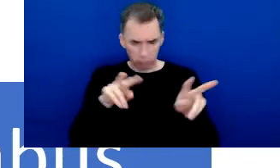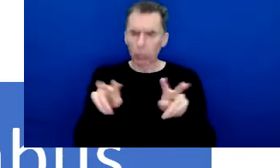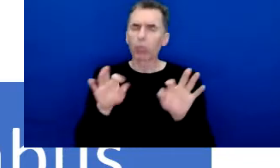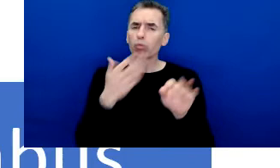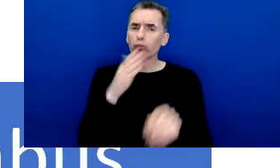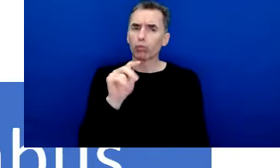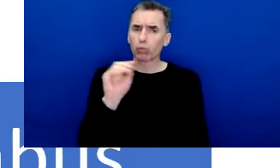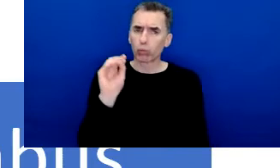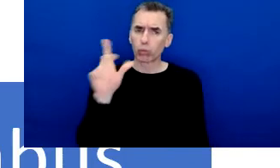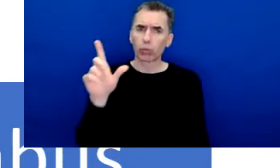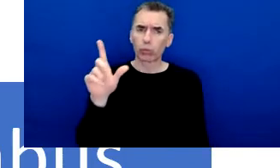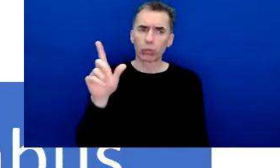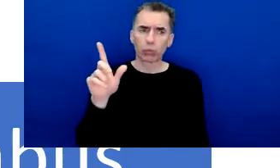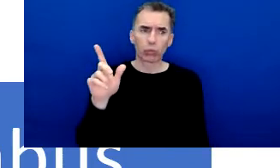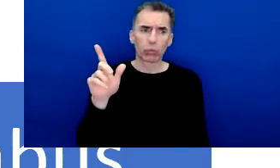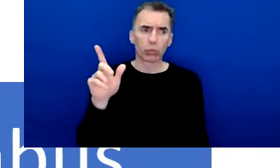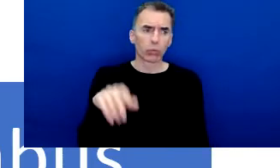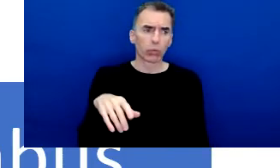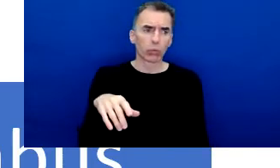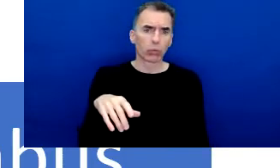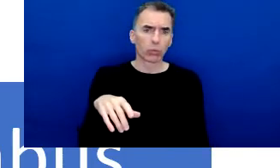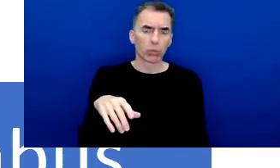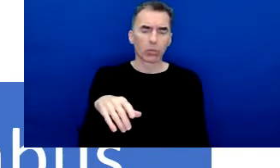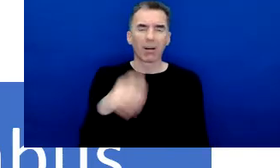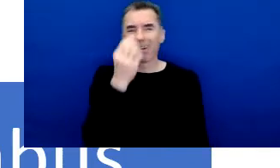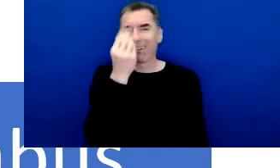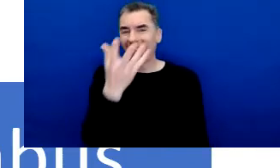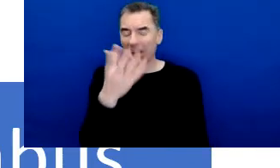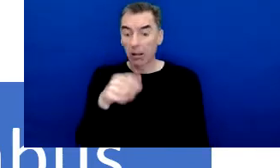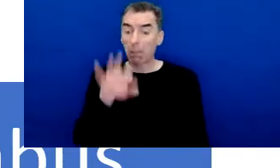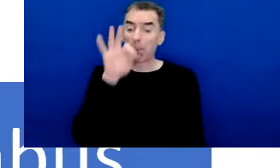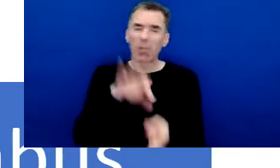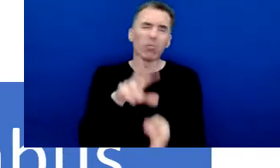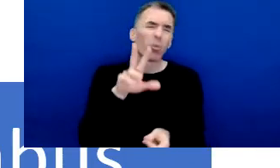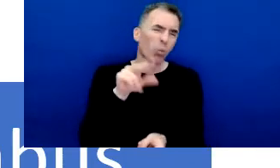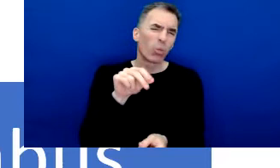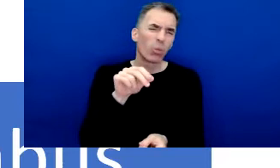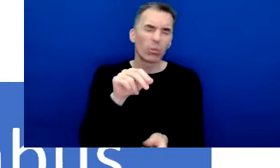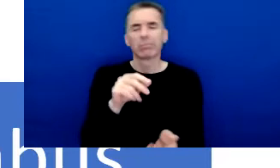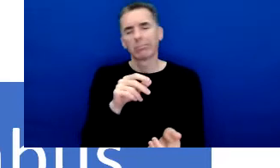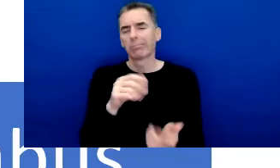There are a lot of flaws in it, but nothing's perfect yet. We're going to keep refining it.